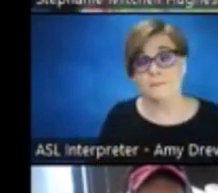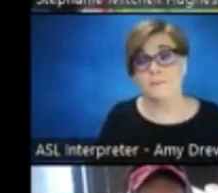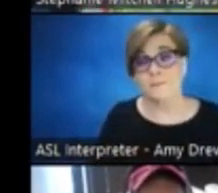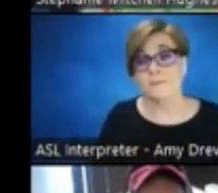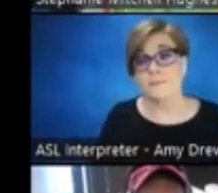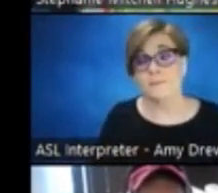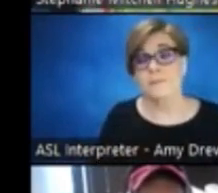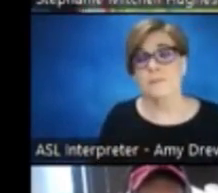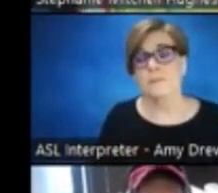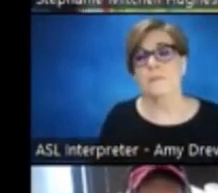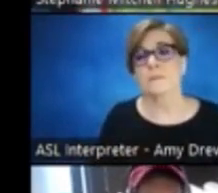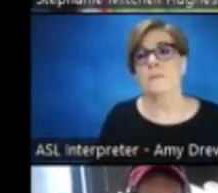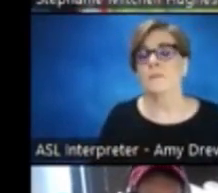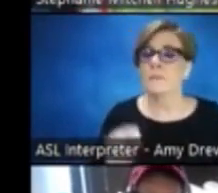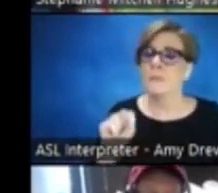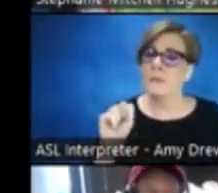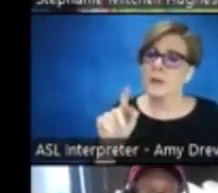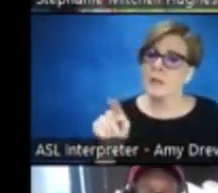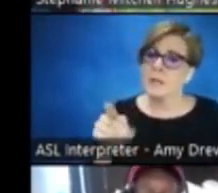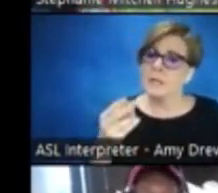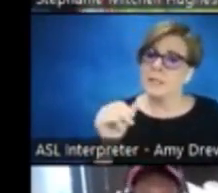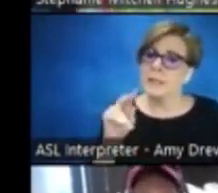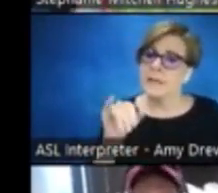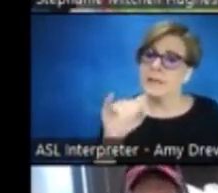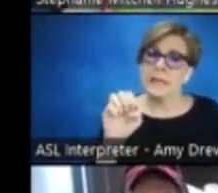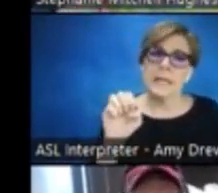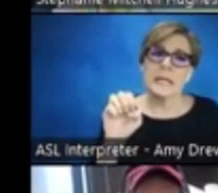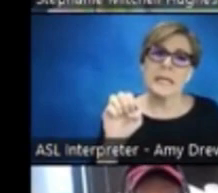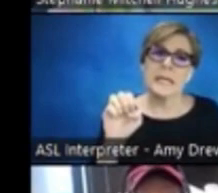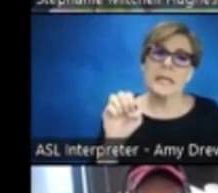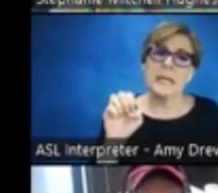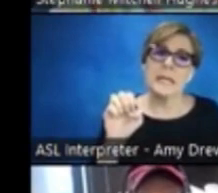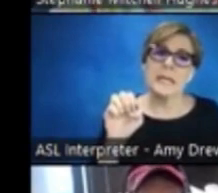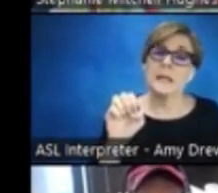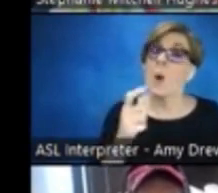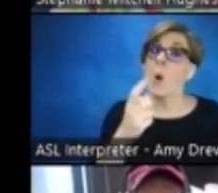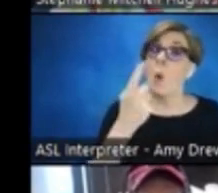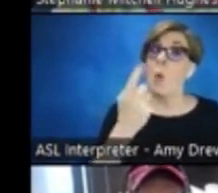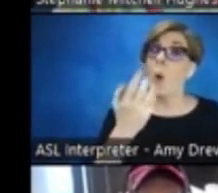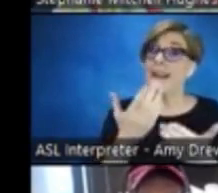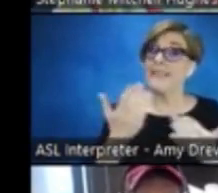SO ONE OF THE THINGS THAT PROMPTED YOU TO WRITE THIS BLOG WAS